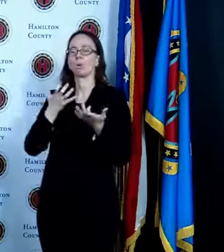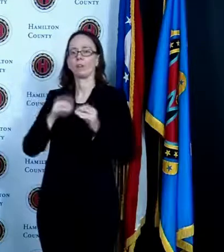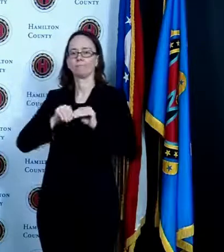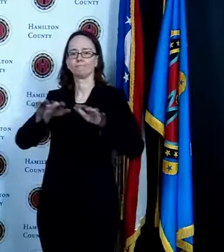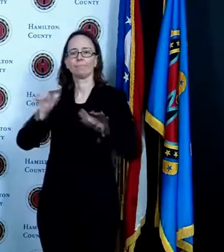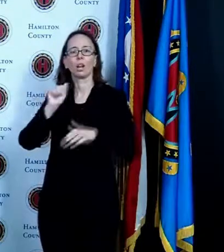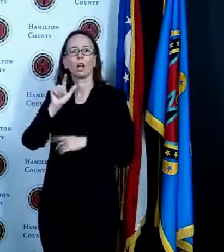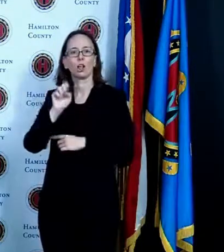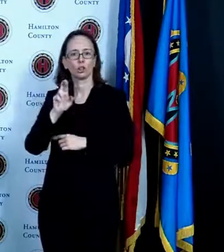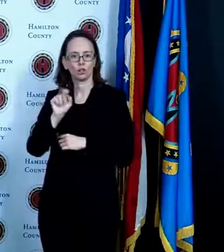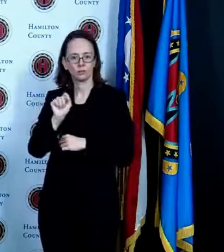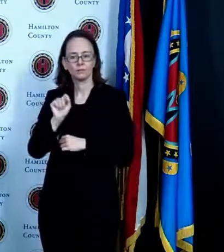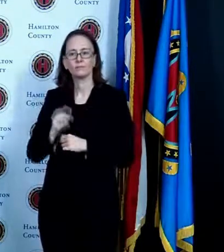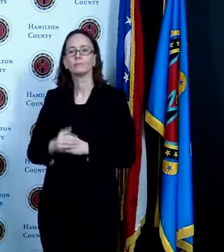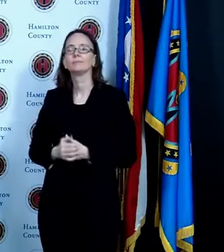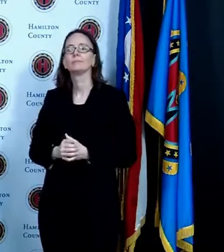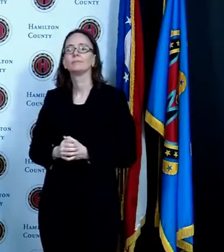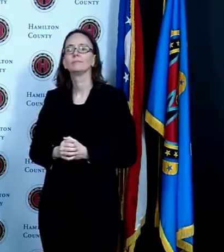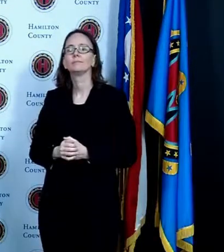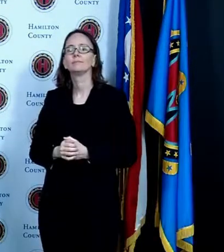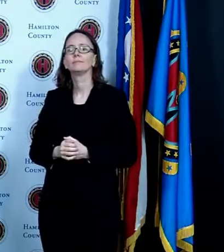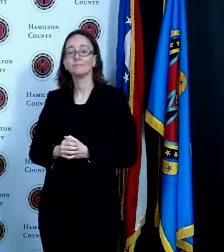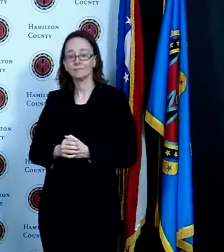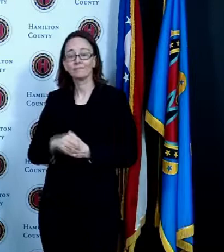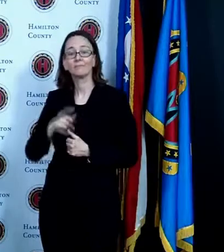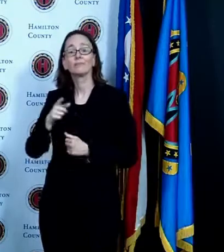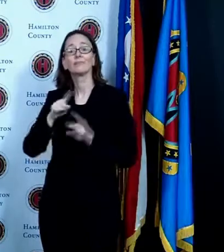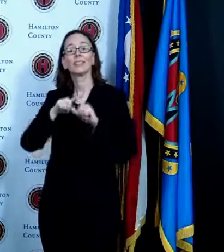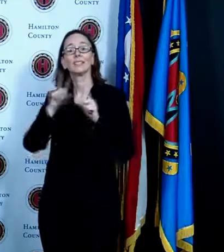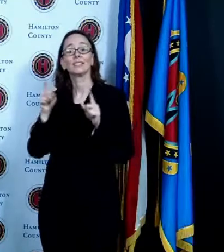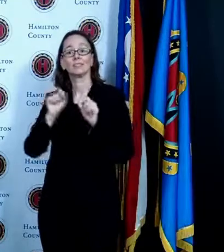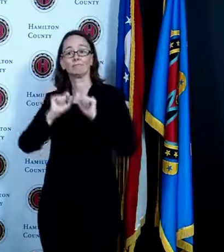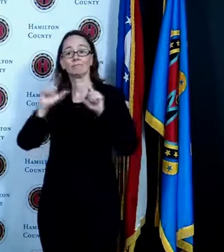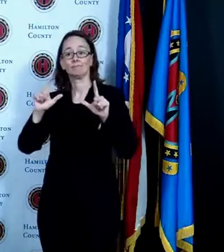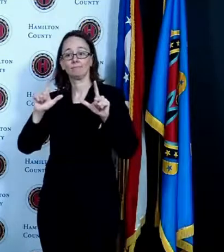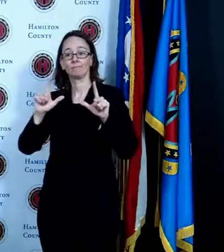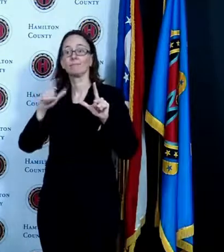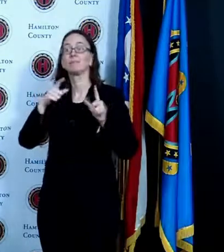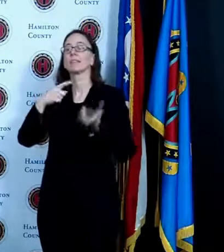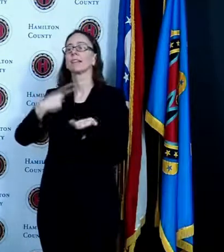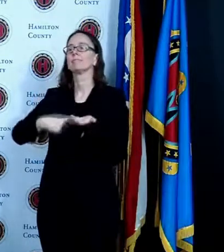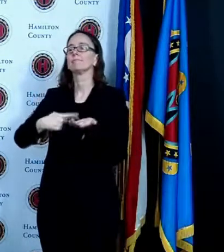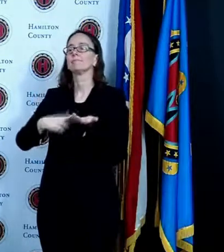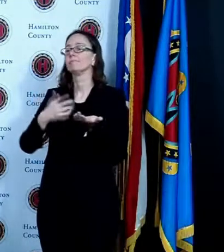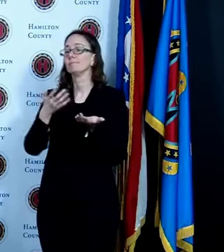so the second slide talks about demographics and so as you can see the